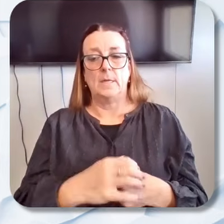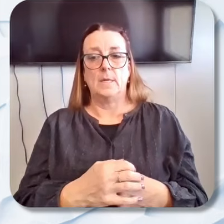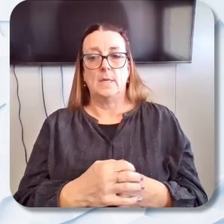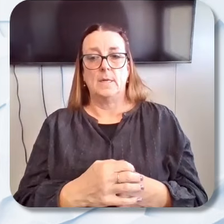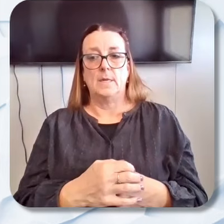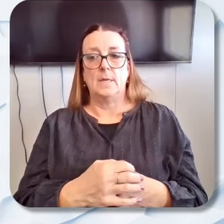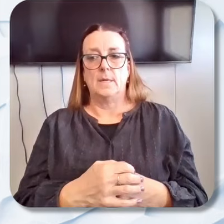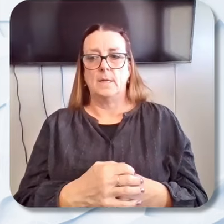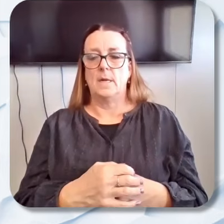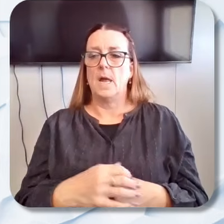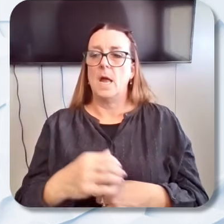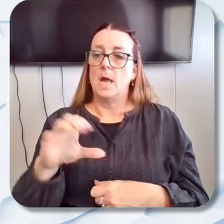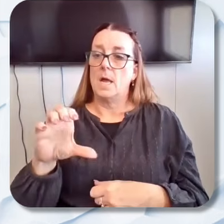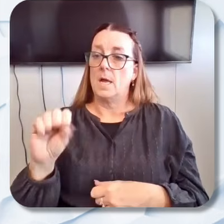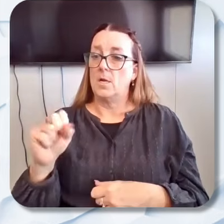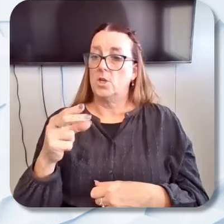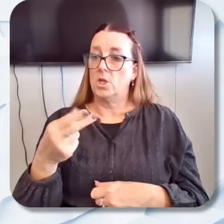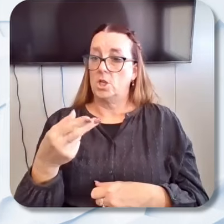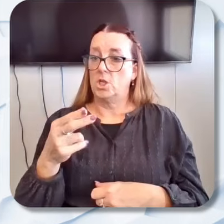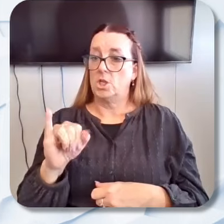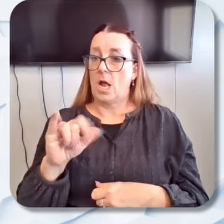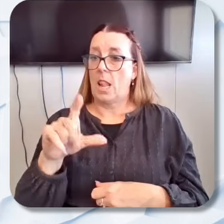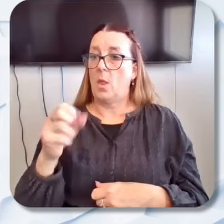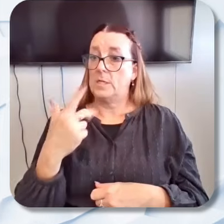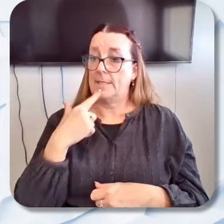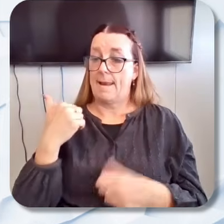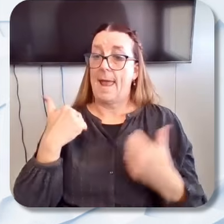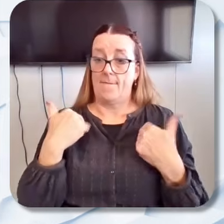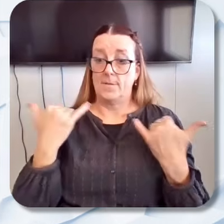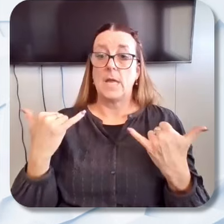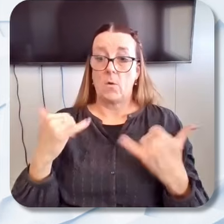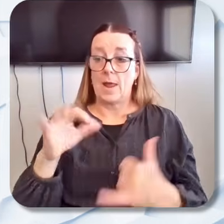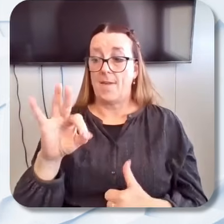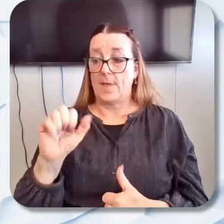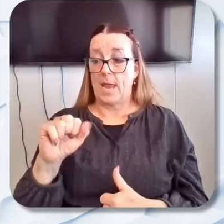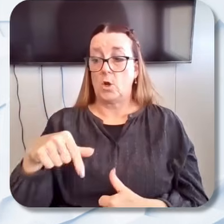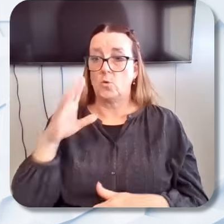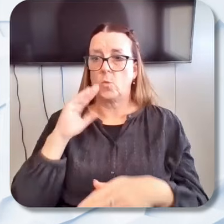Yeah, we have it. We have some FAQs that we're going to go ahead and send out to you all today. But we're going to continue to add to that.